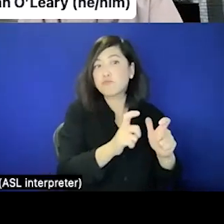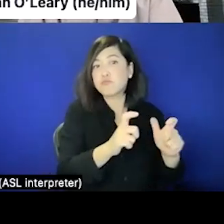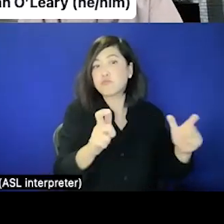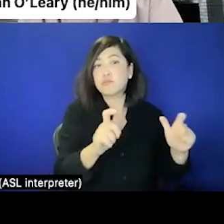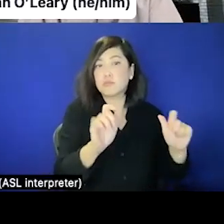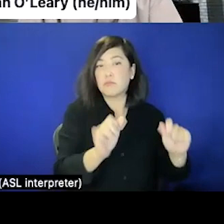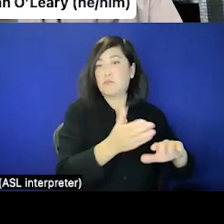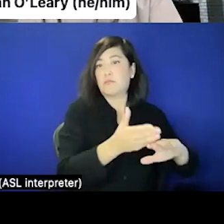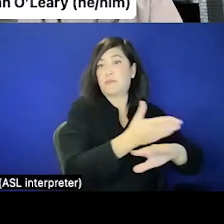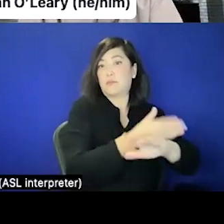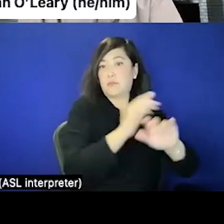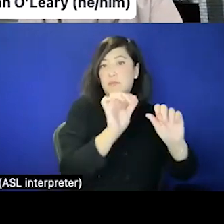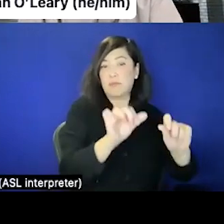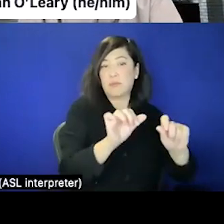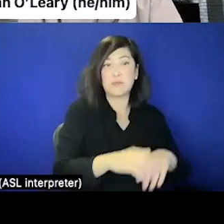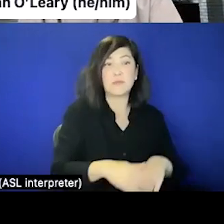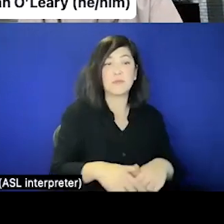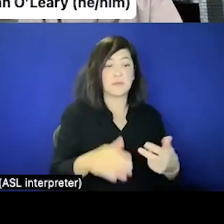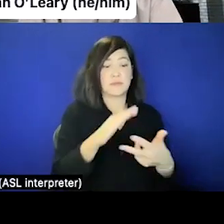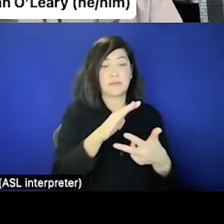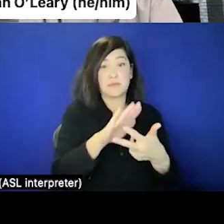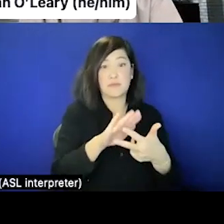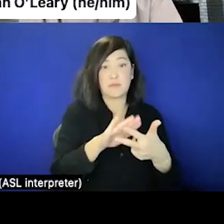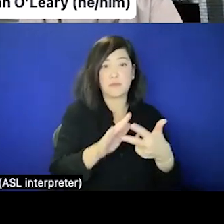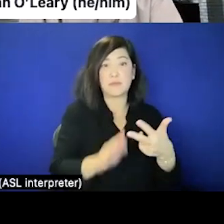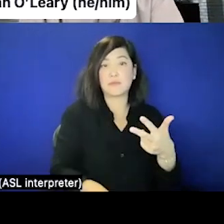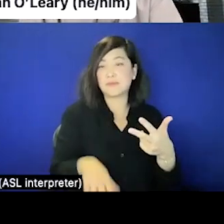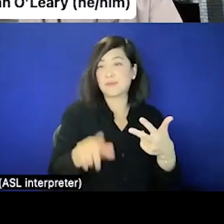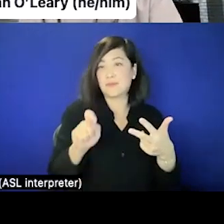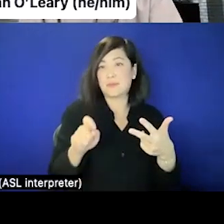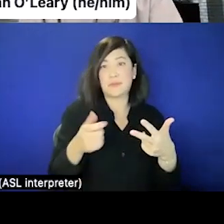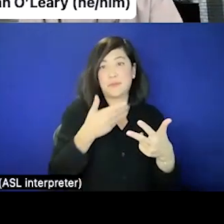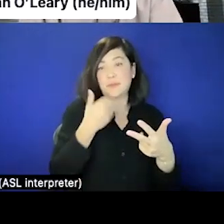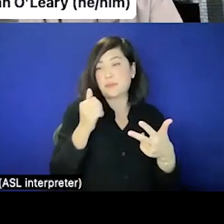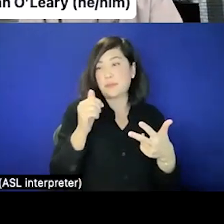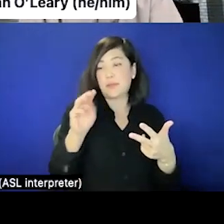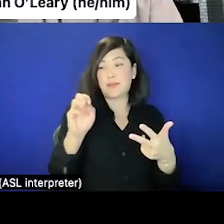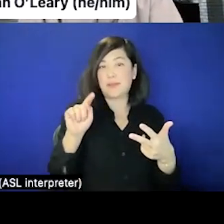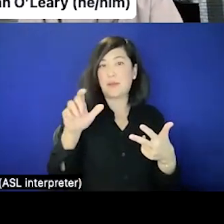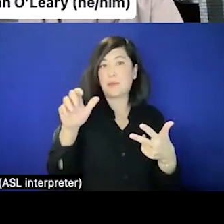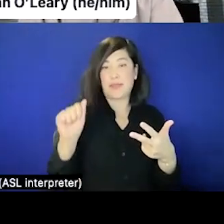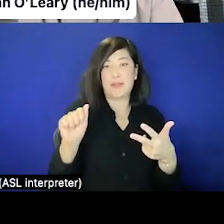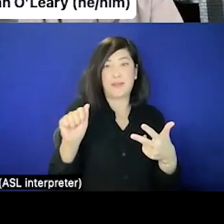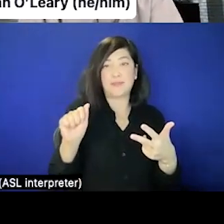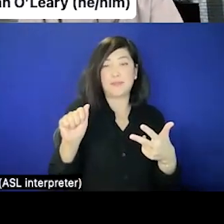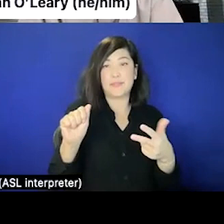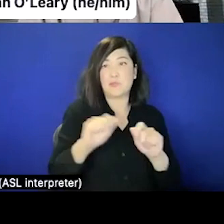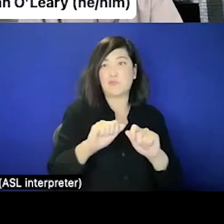The second is we need better data going out, metadata, in particular, and better data coming